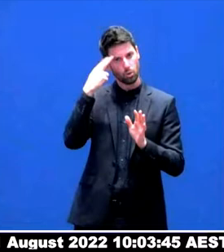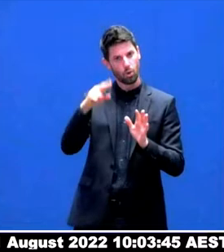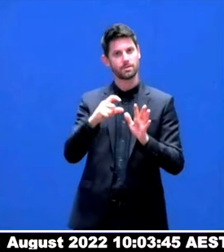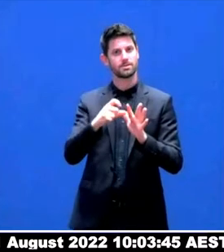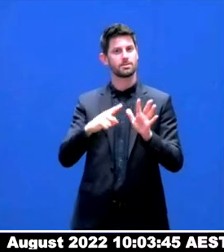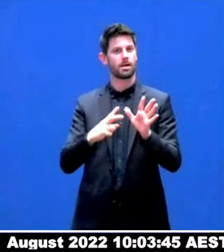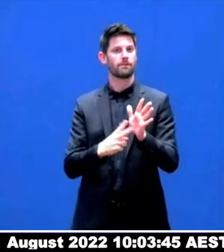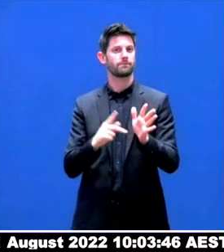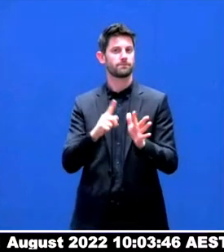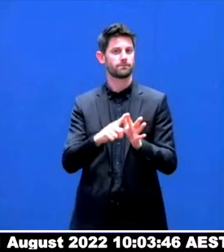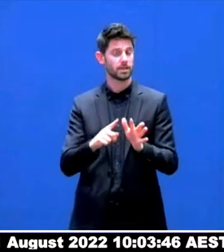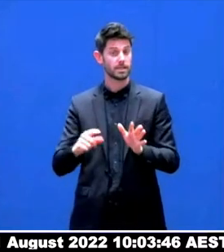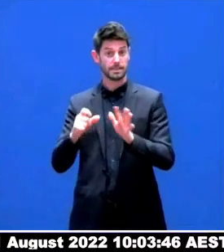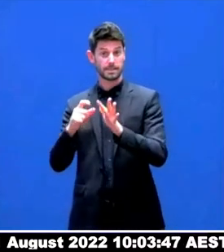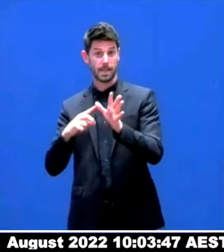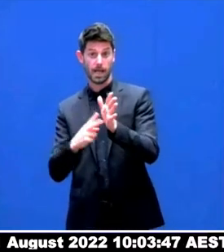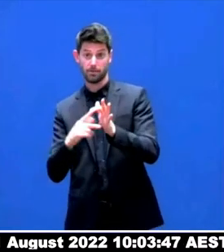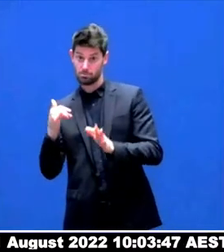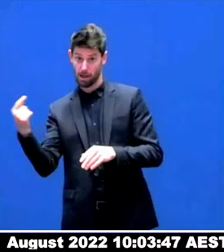today, 'Dave' might also join us in the hearing room.